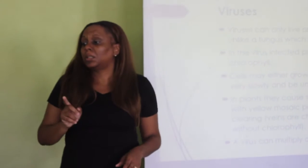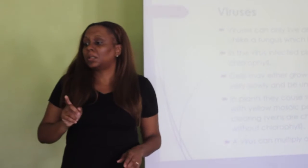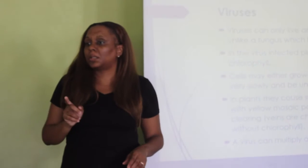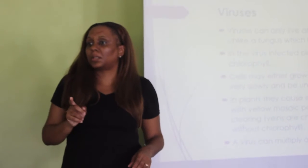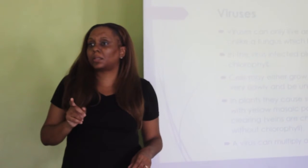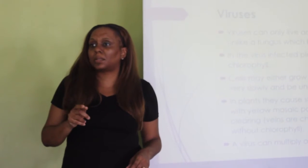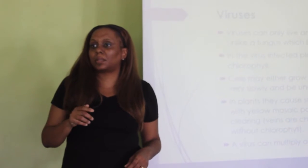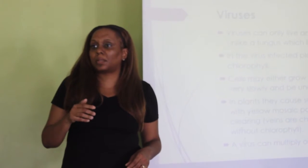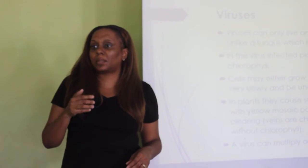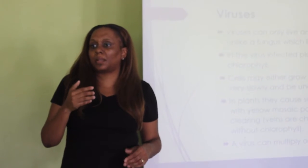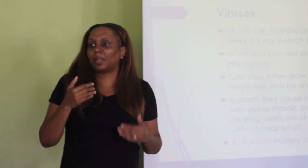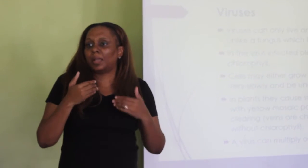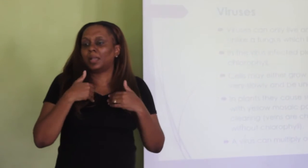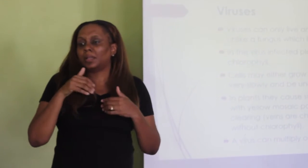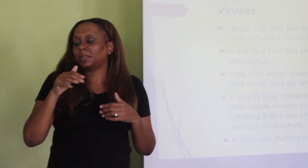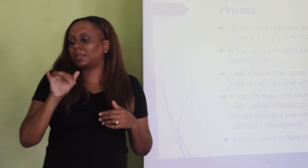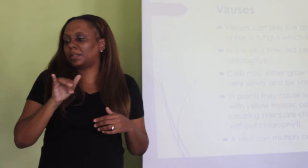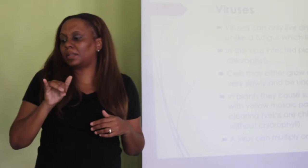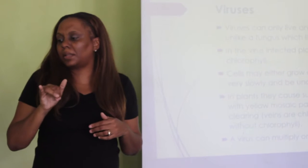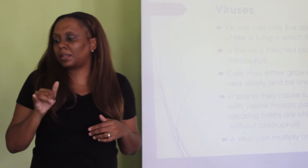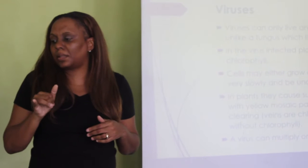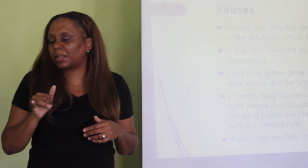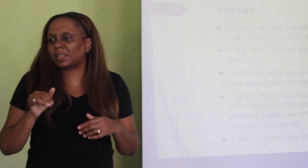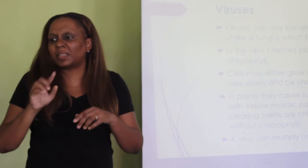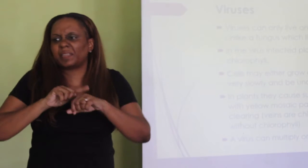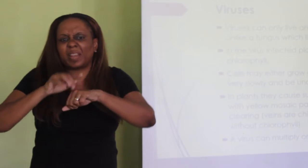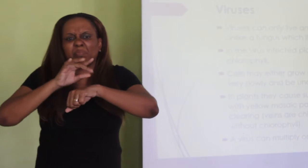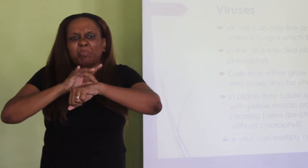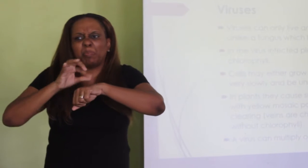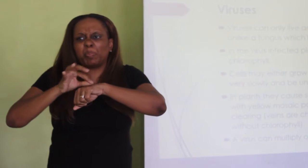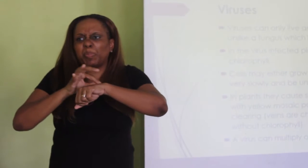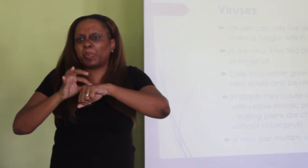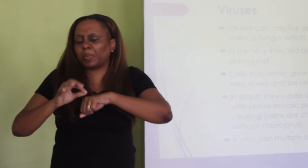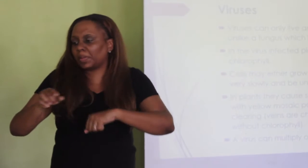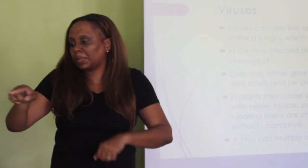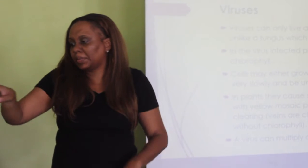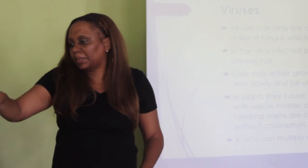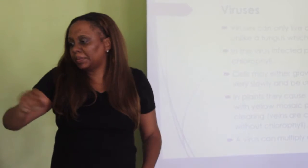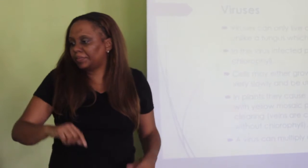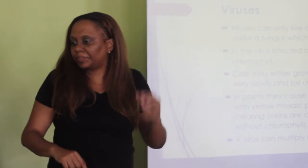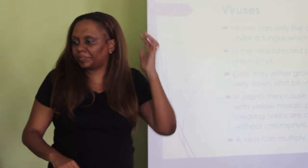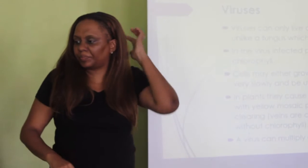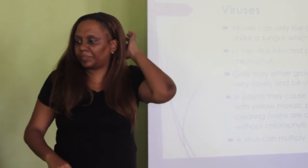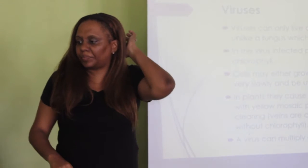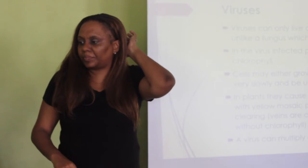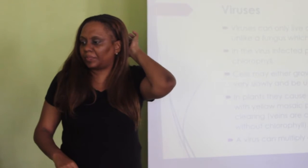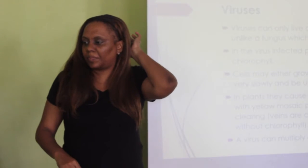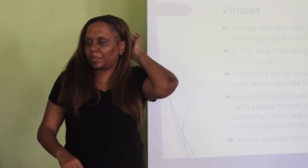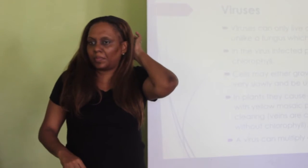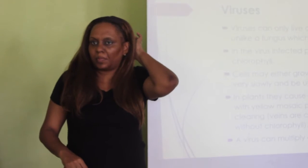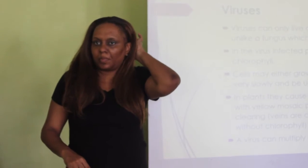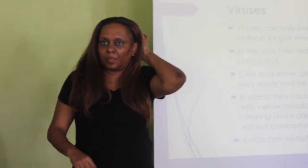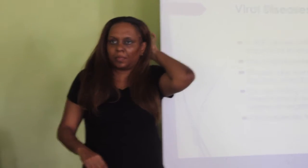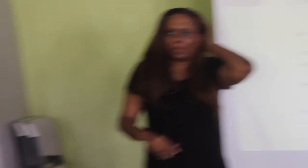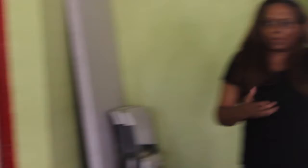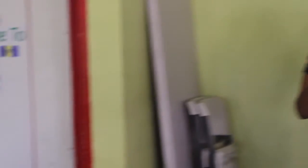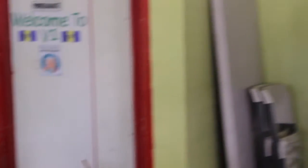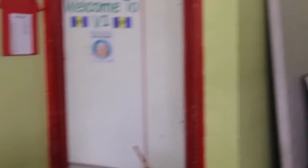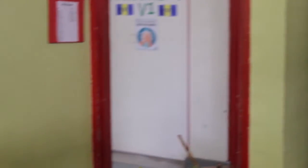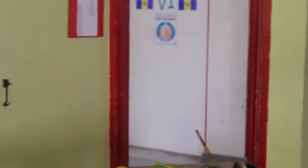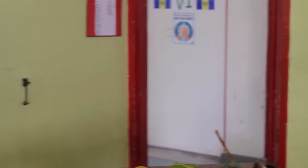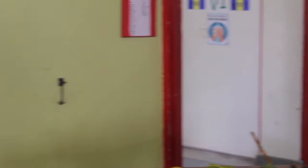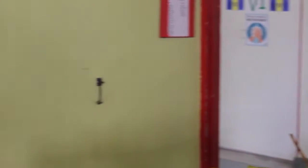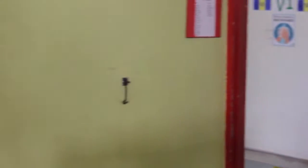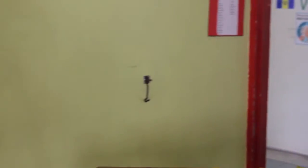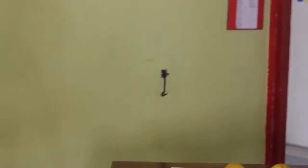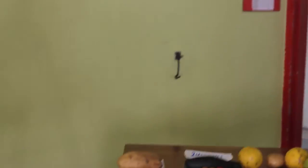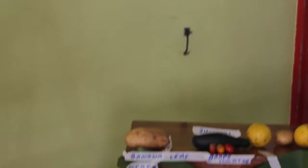it has that kind of bumpiness on it which uh the market does not take that at all